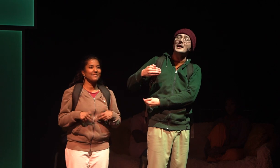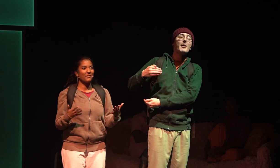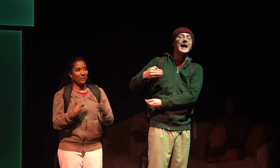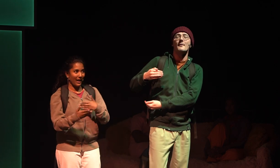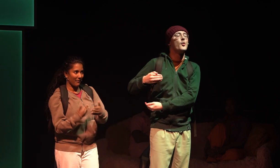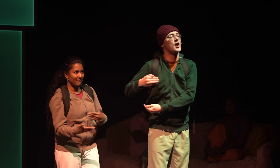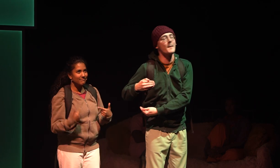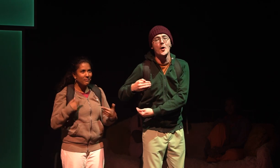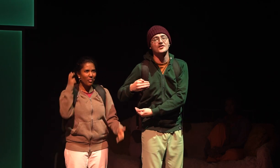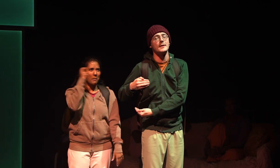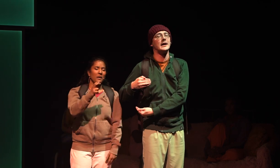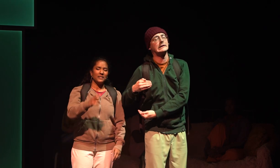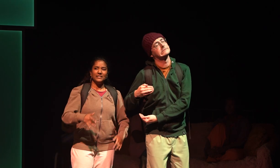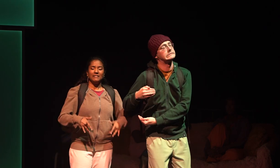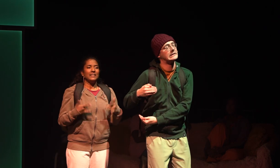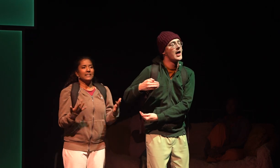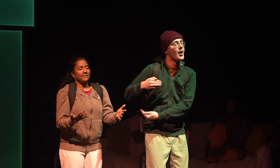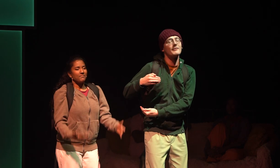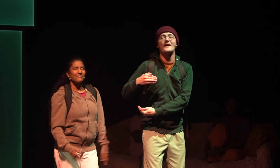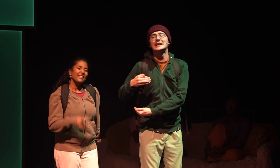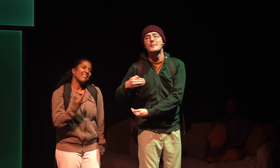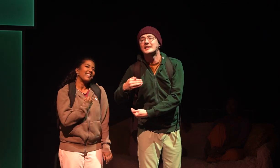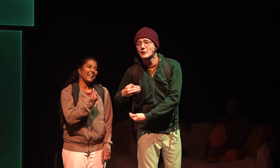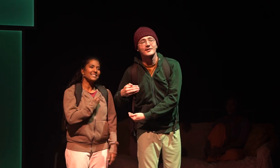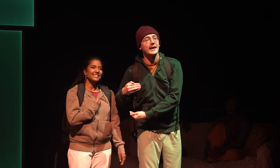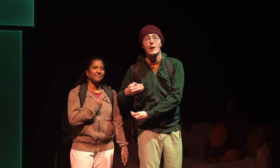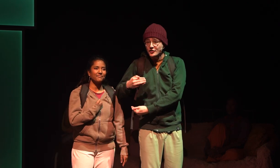So anyway, we're on the bus and I'm, well, I'm feeling a bit guilty. I was